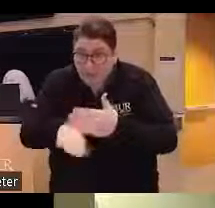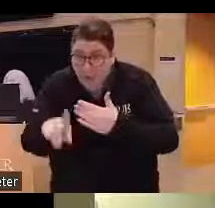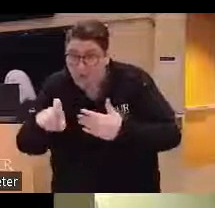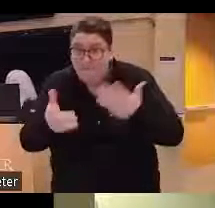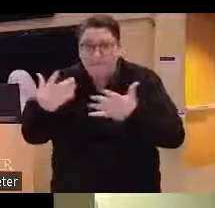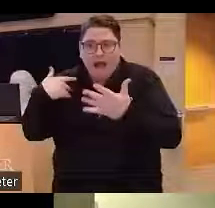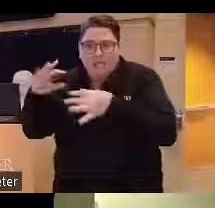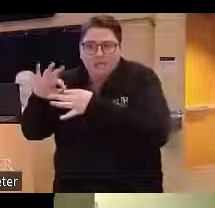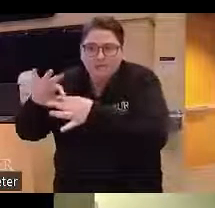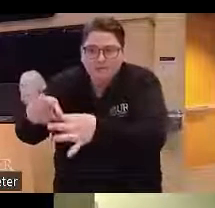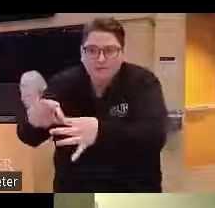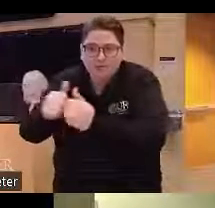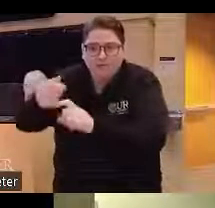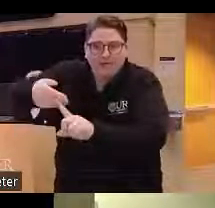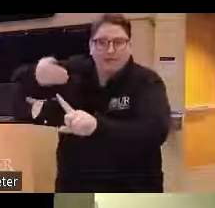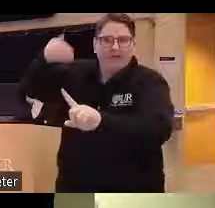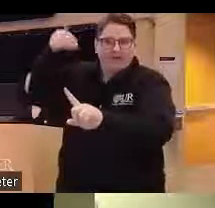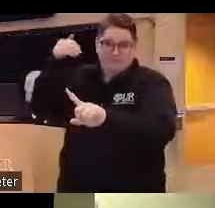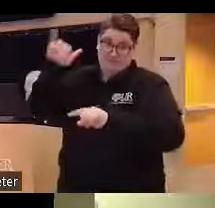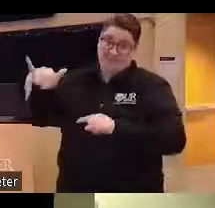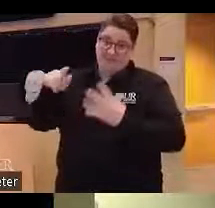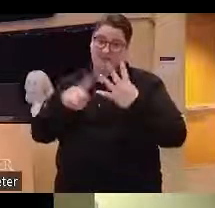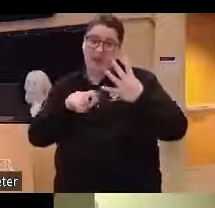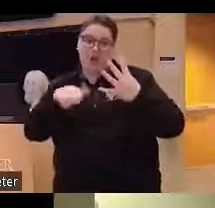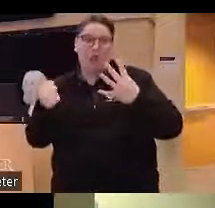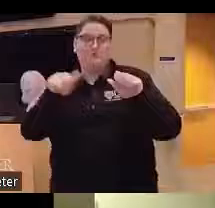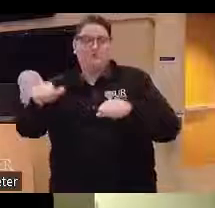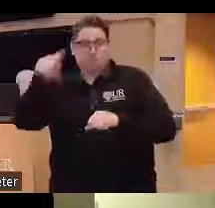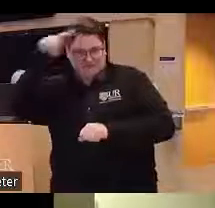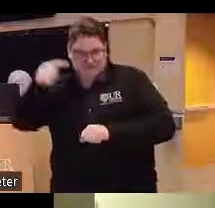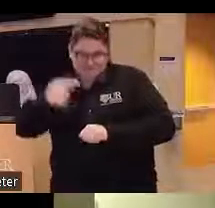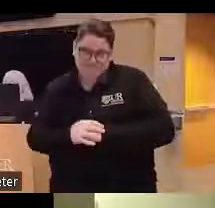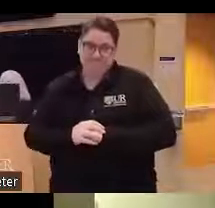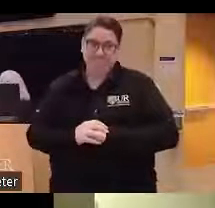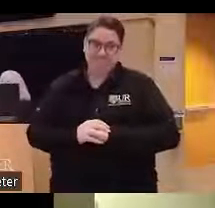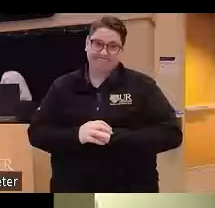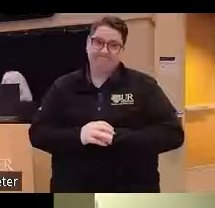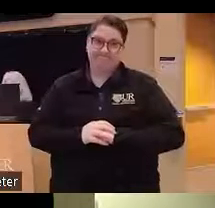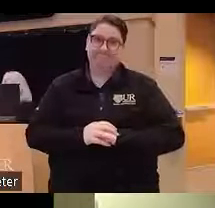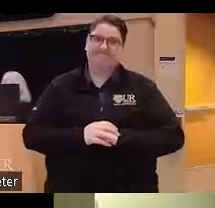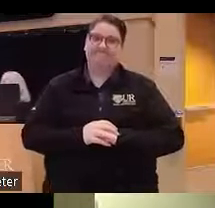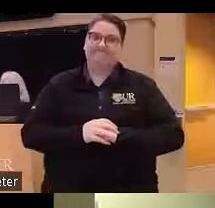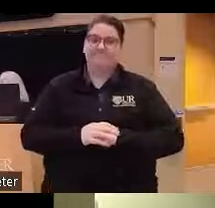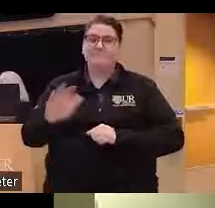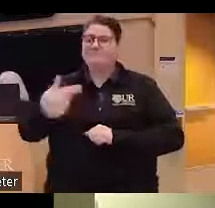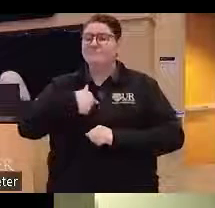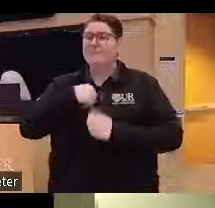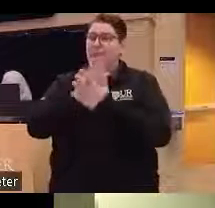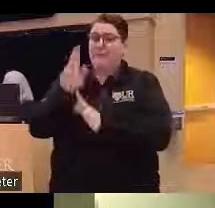intergenerational exposures as well now I didn't end up becoming a psychiatrist at random instead